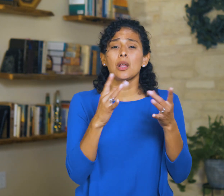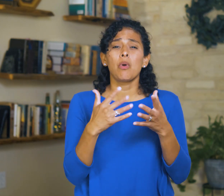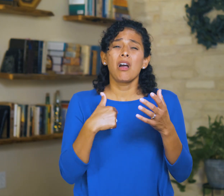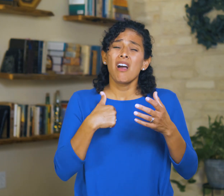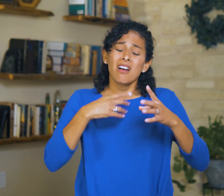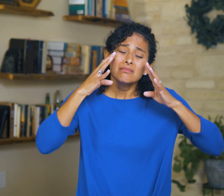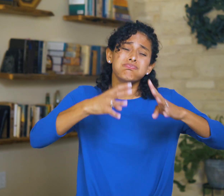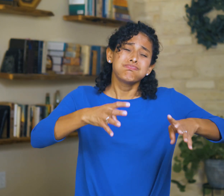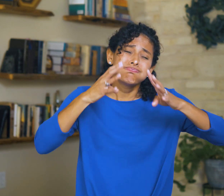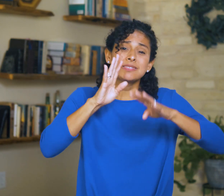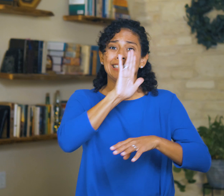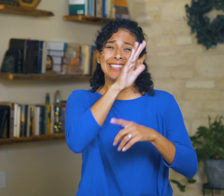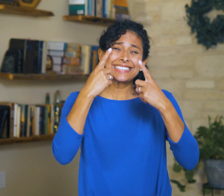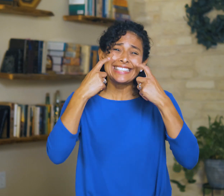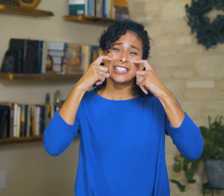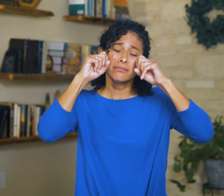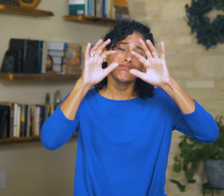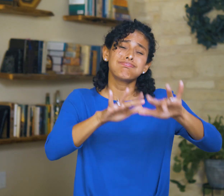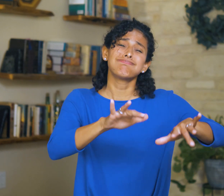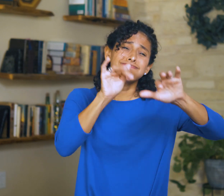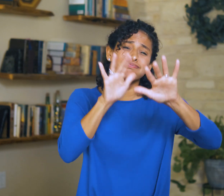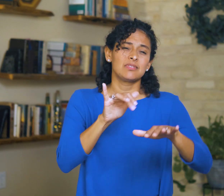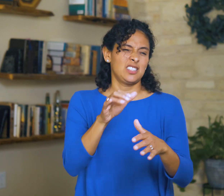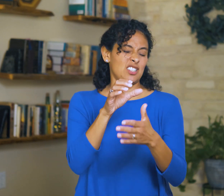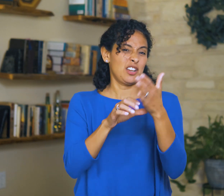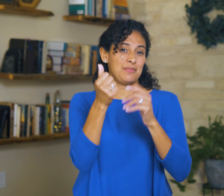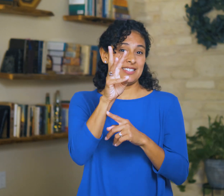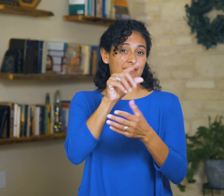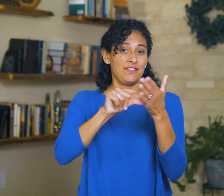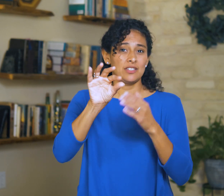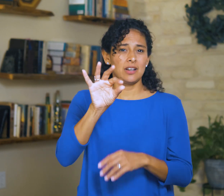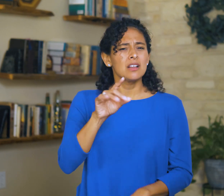He even says, “I drench you with My tears” (16:9).